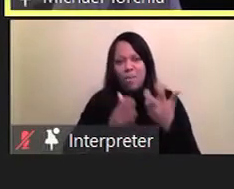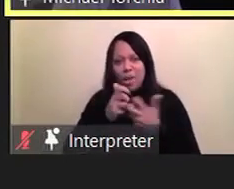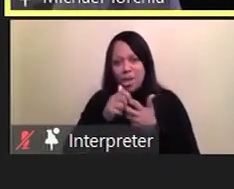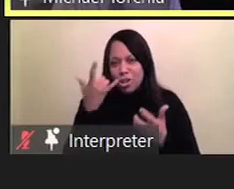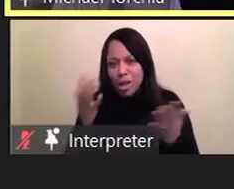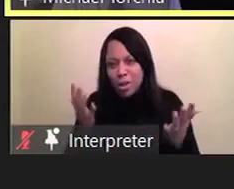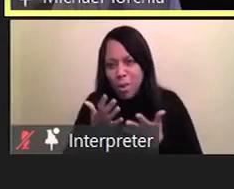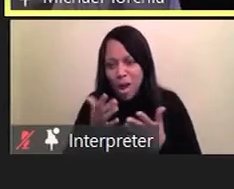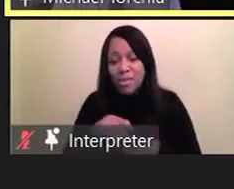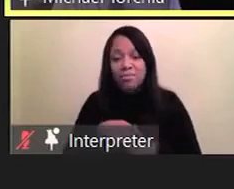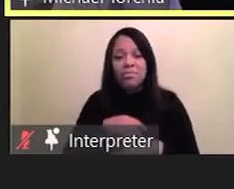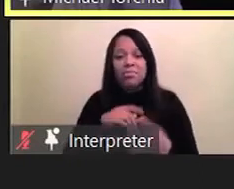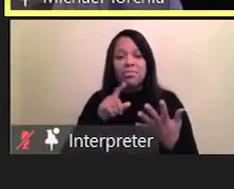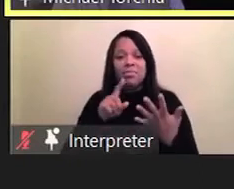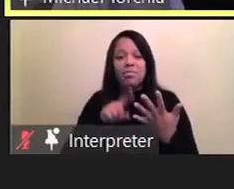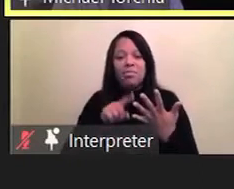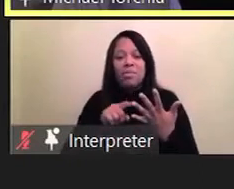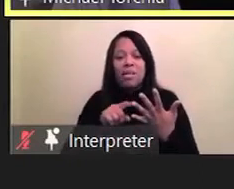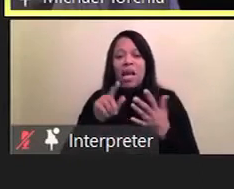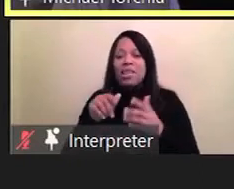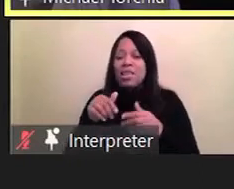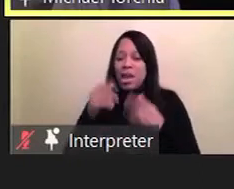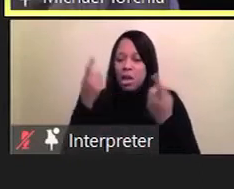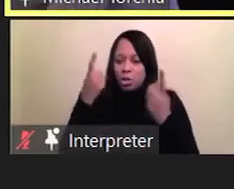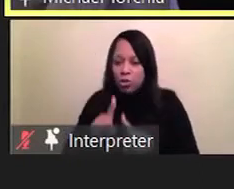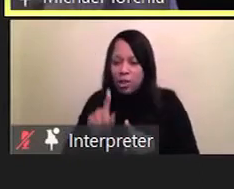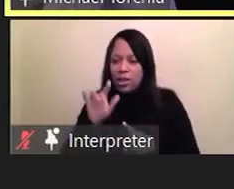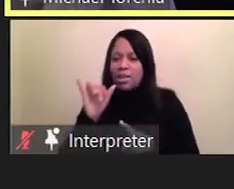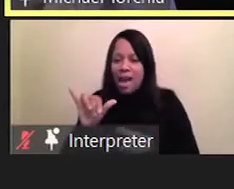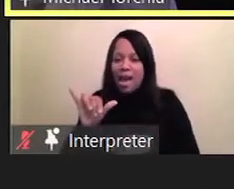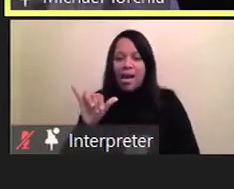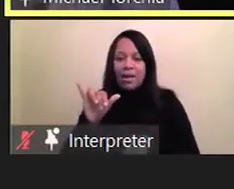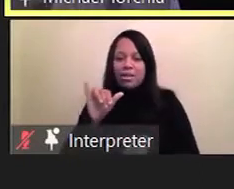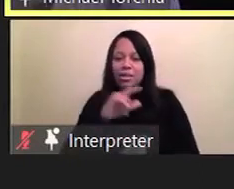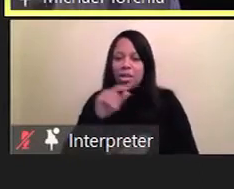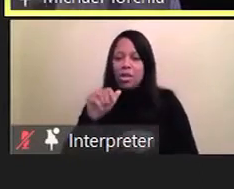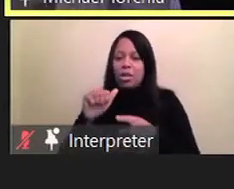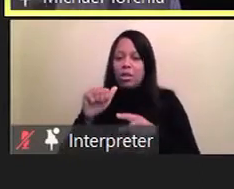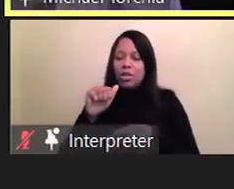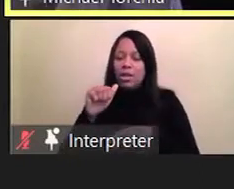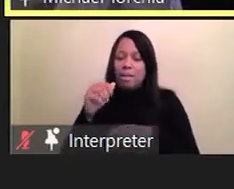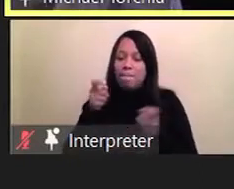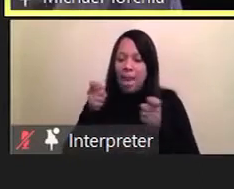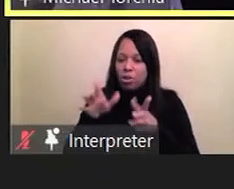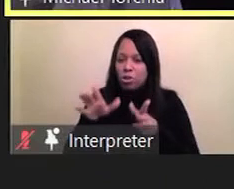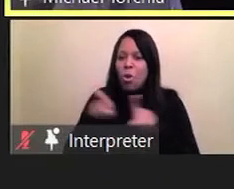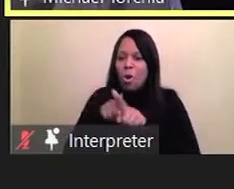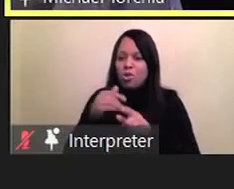to training provided by a Dallas organization, Deaf Action Center. And they agreed to keep a written